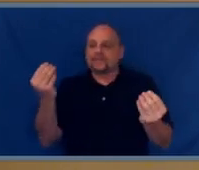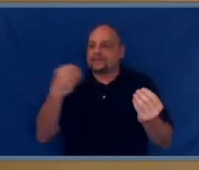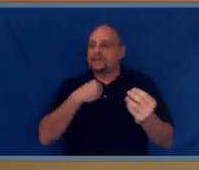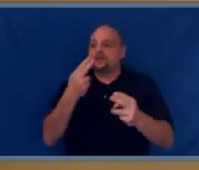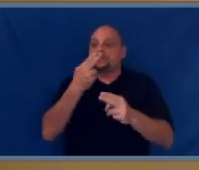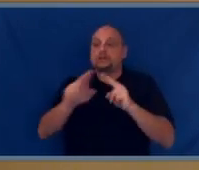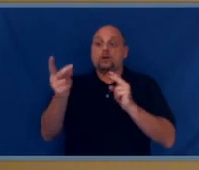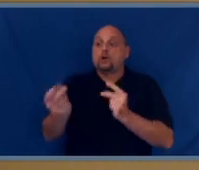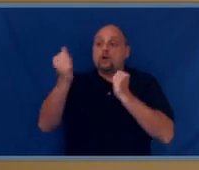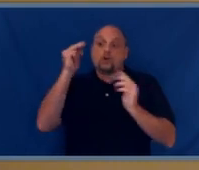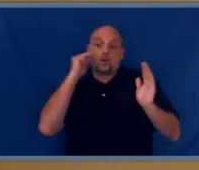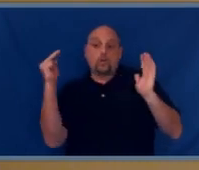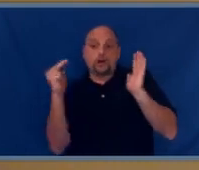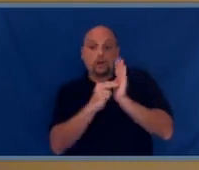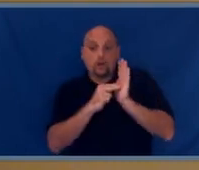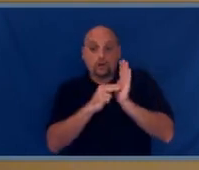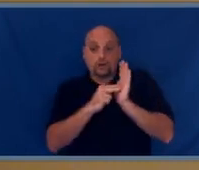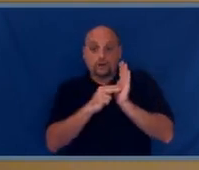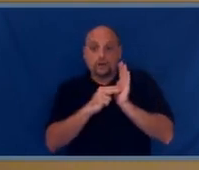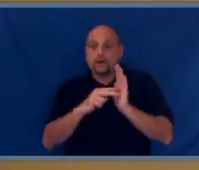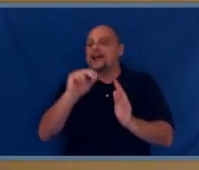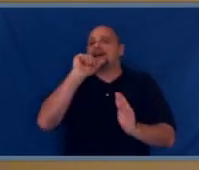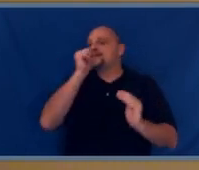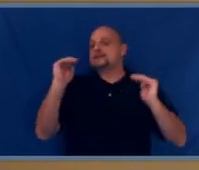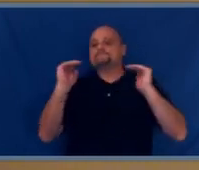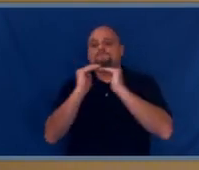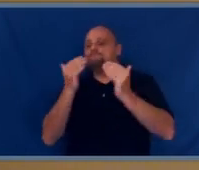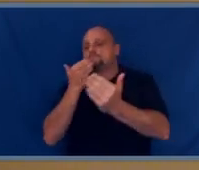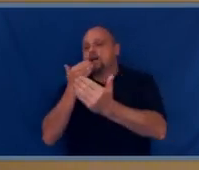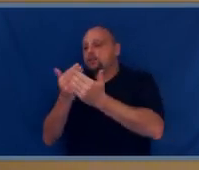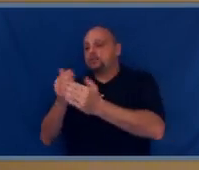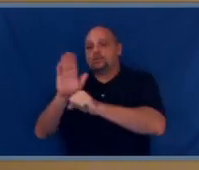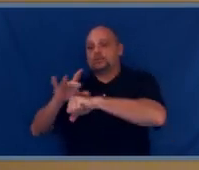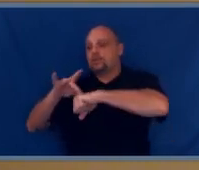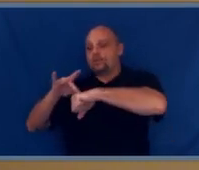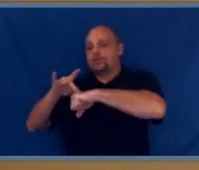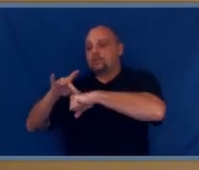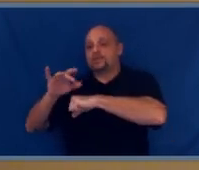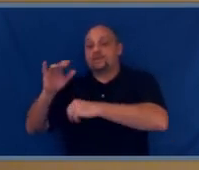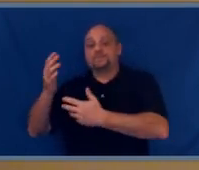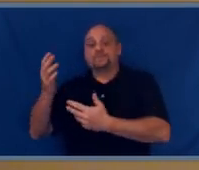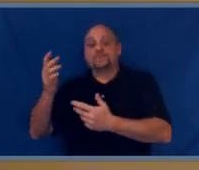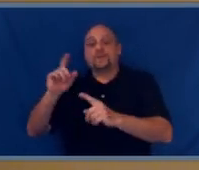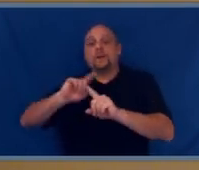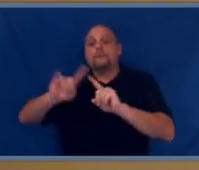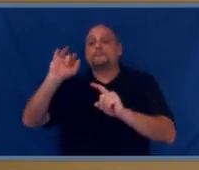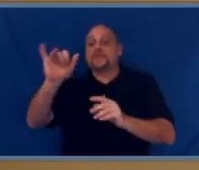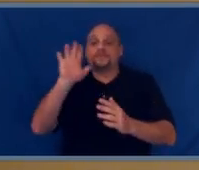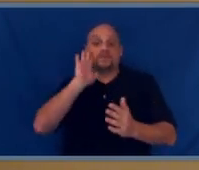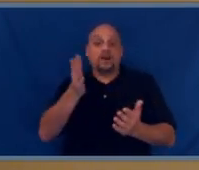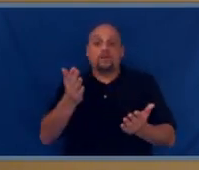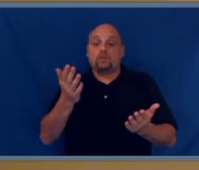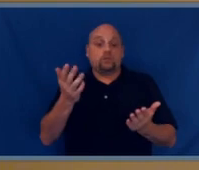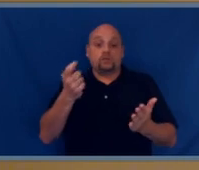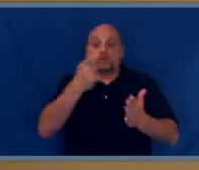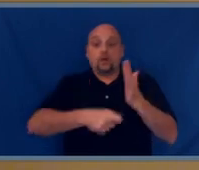NOT AS GOOD AS WE HAVE ON EARTH, BUT WHICH IS WHY WE ARE BINGING IT BACK.